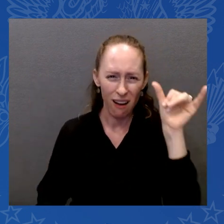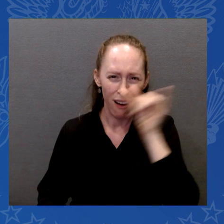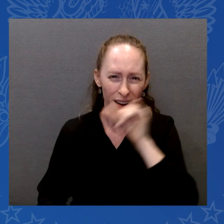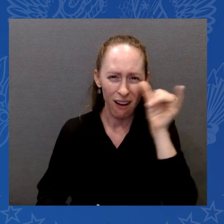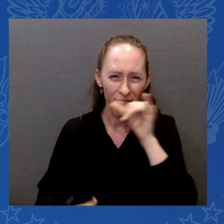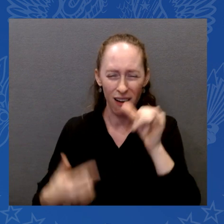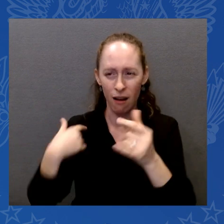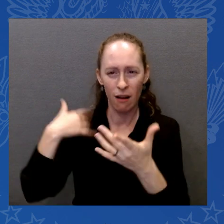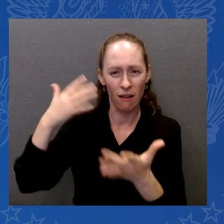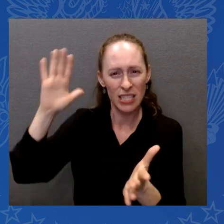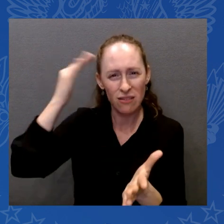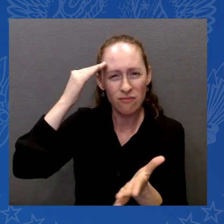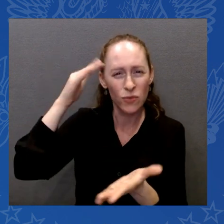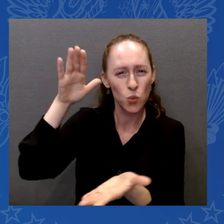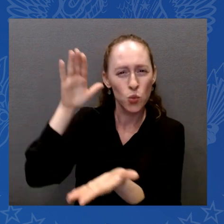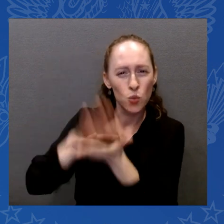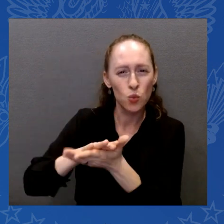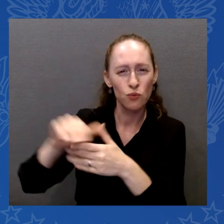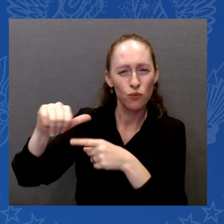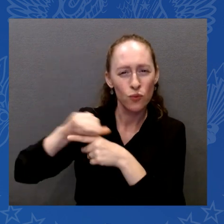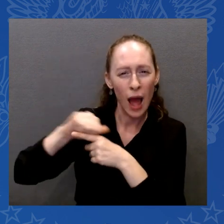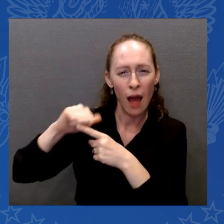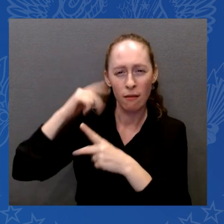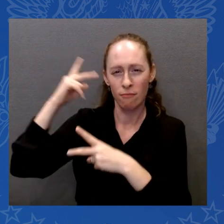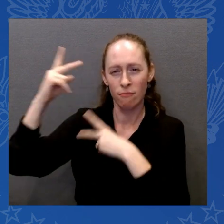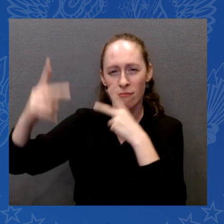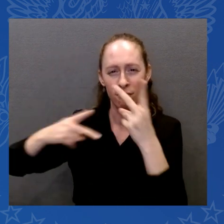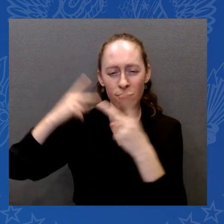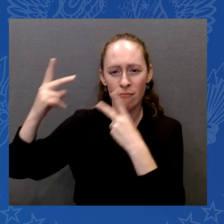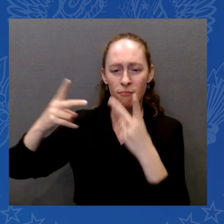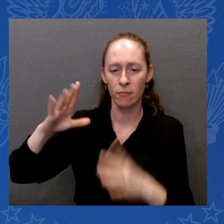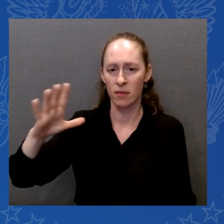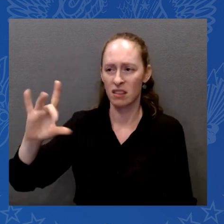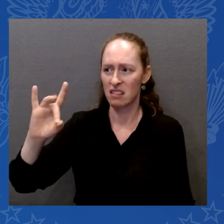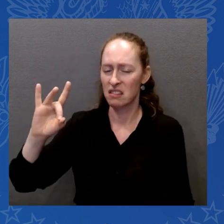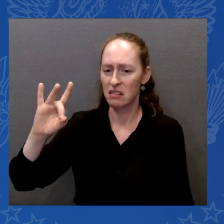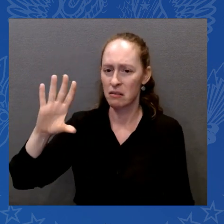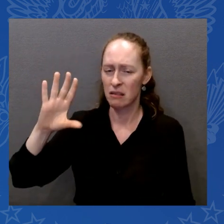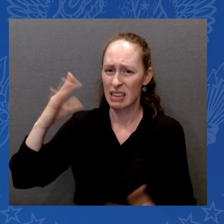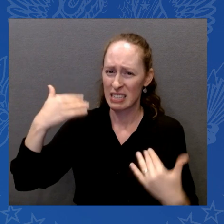of sensitive, individualized decisions. So in places like Sheboygan County,